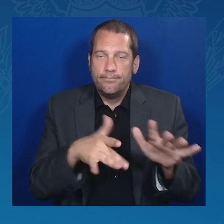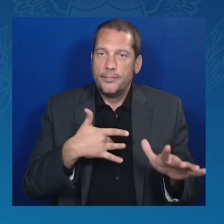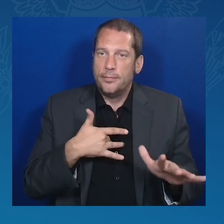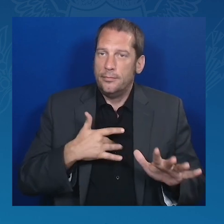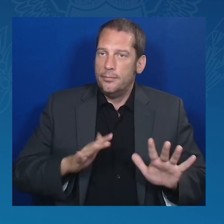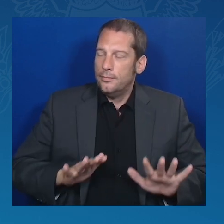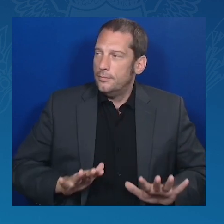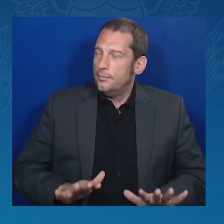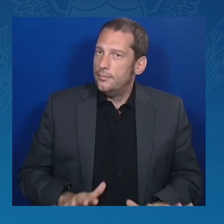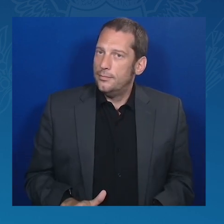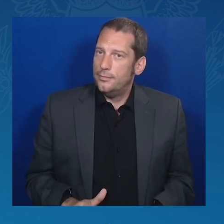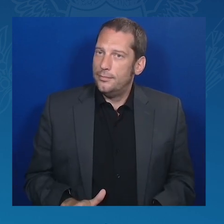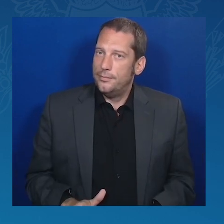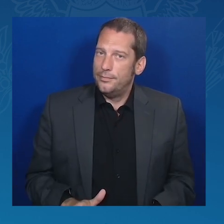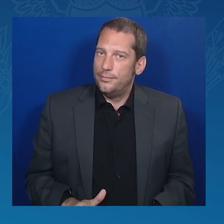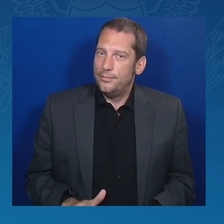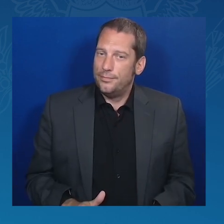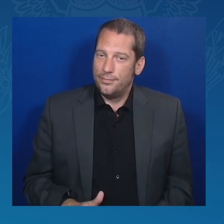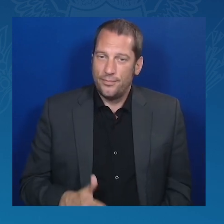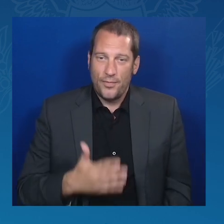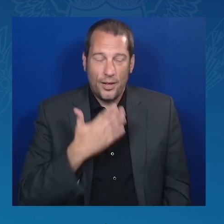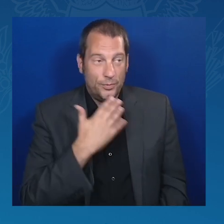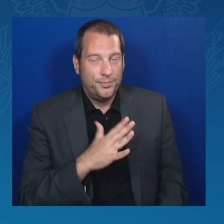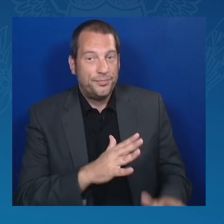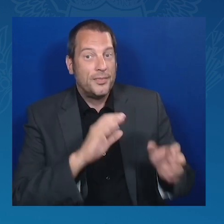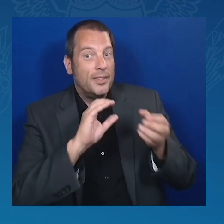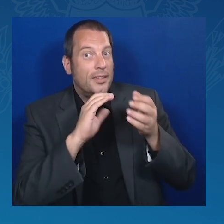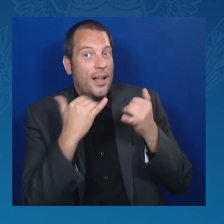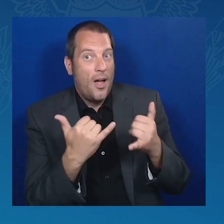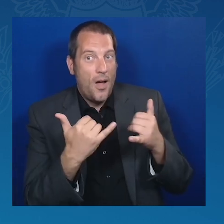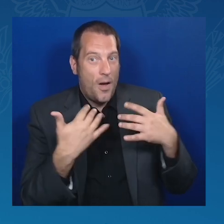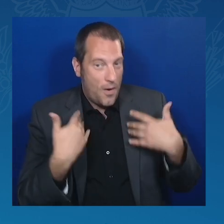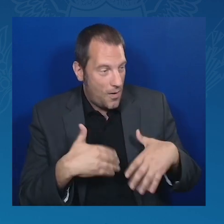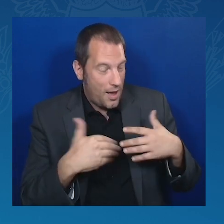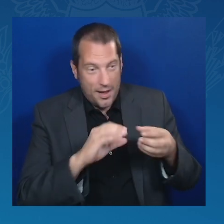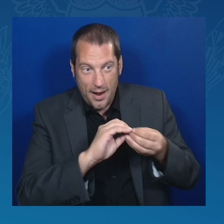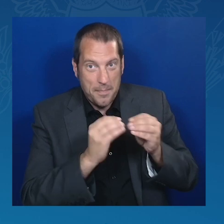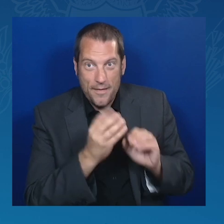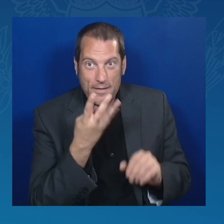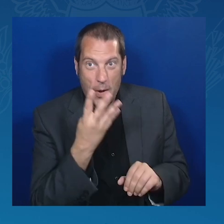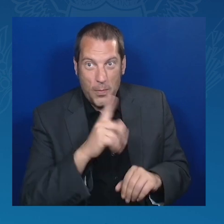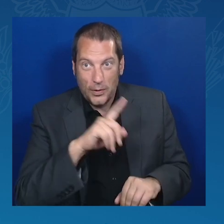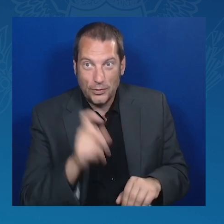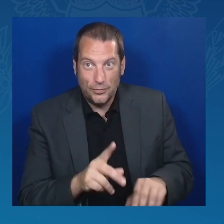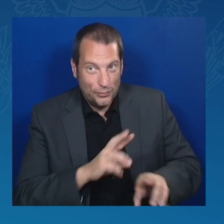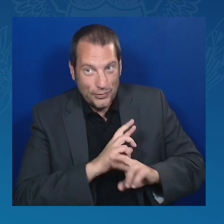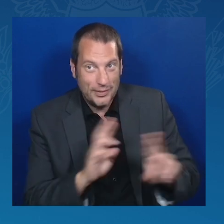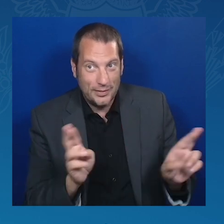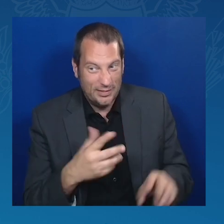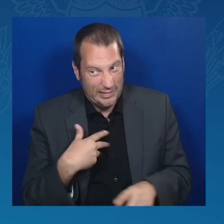Question four already. Here we go. We got six minutes. Okay. So obviously, it's been such an honor